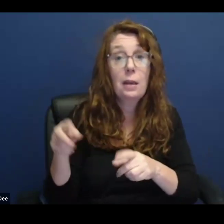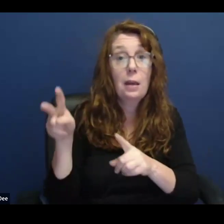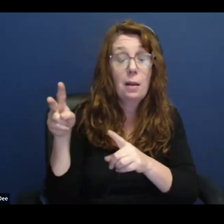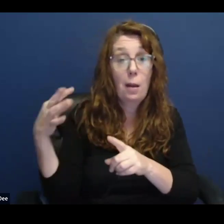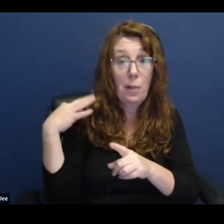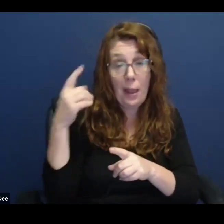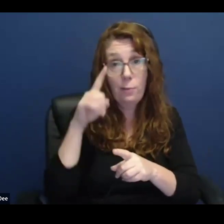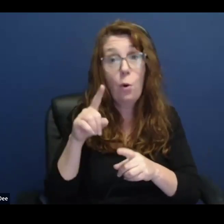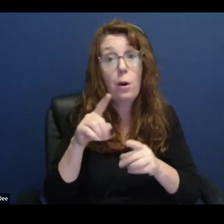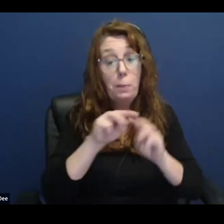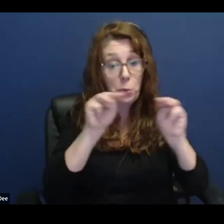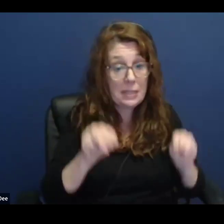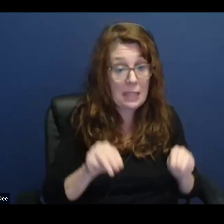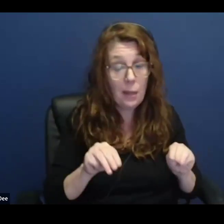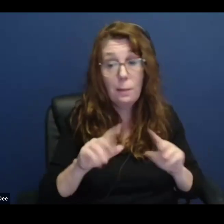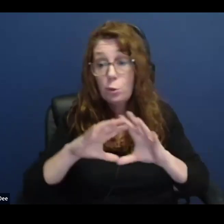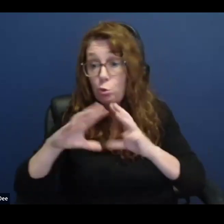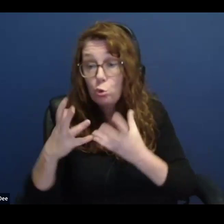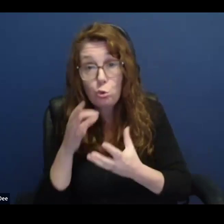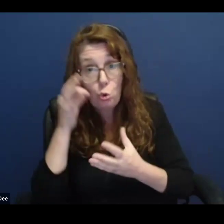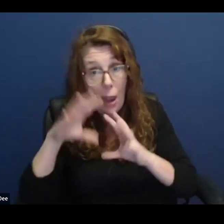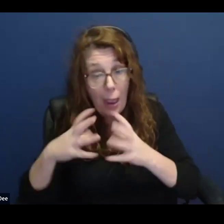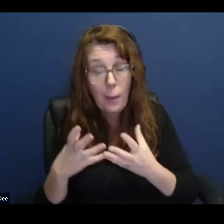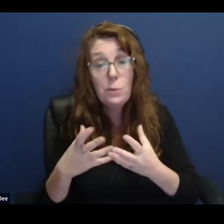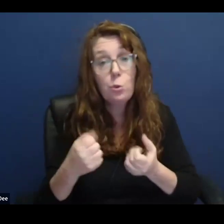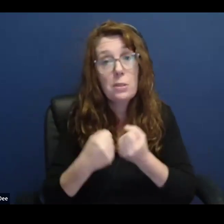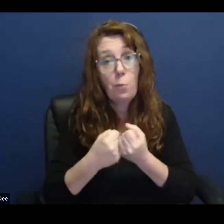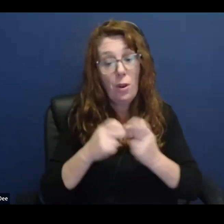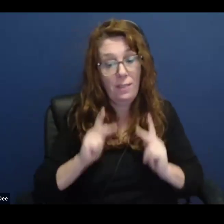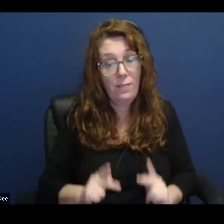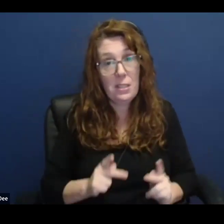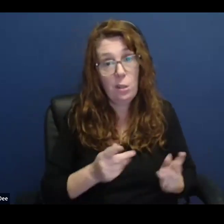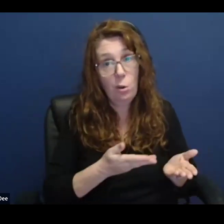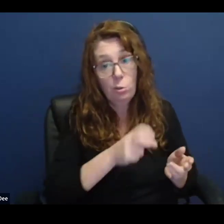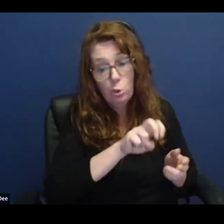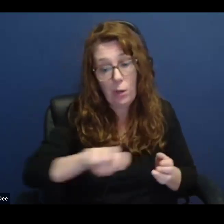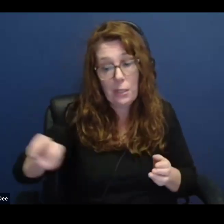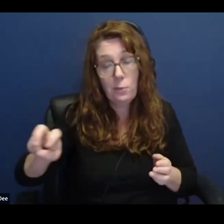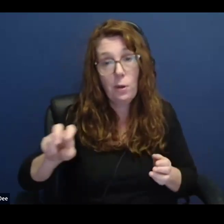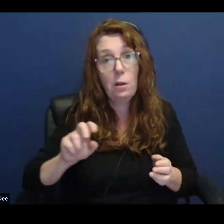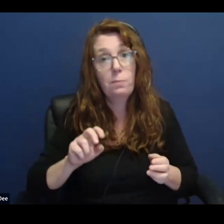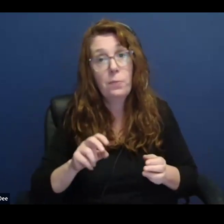and can be used to support the physical transfer of human remains or cultural items from a museum